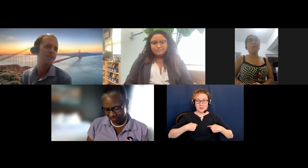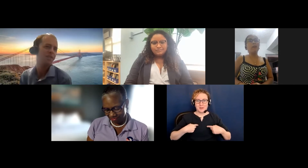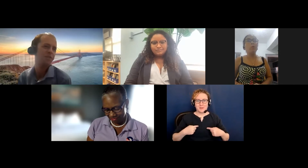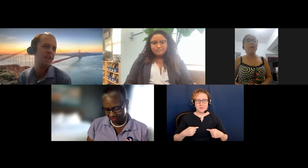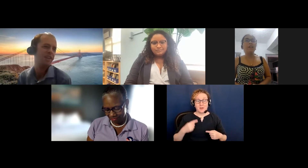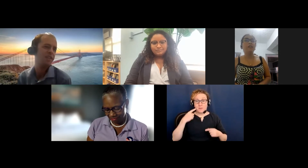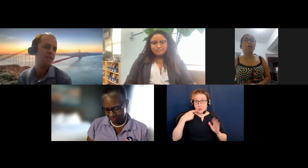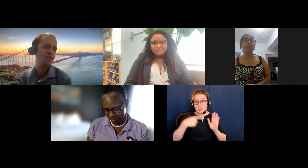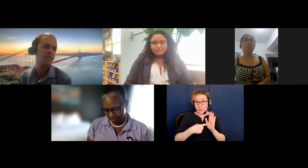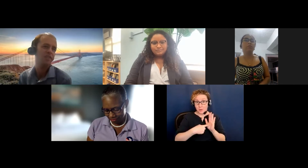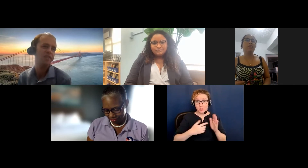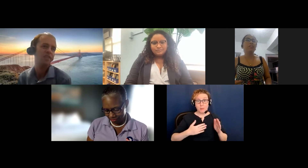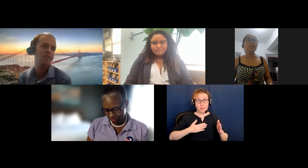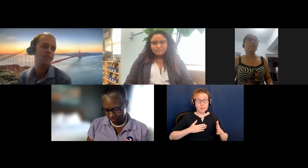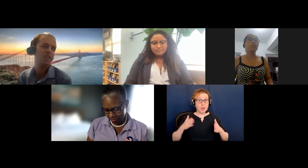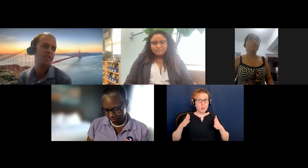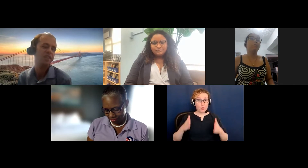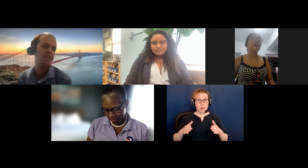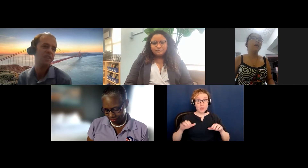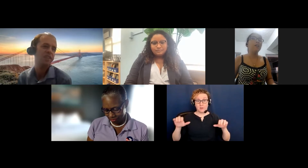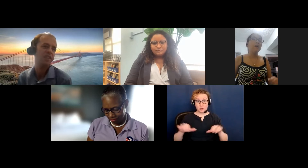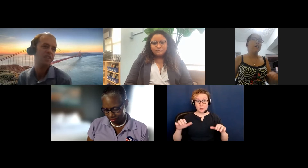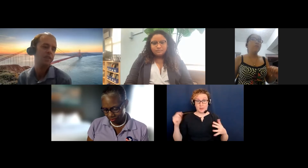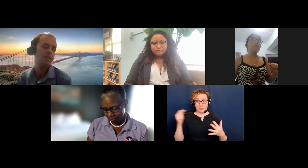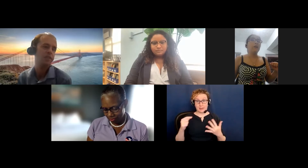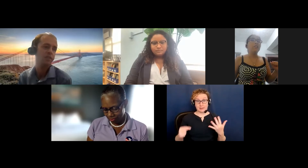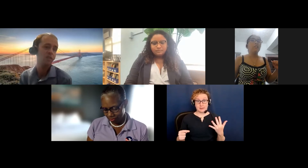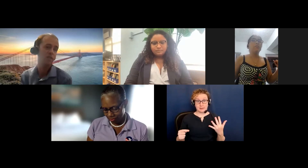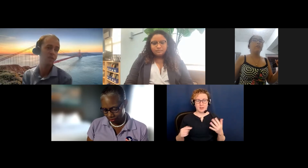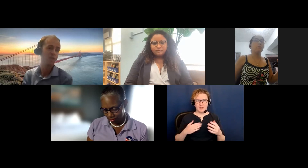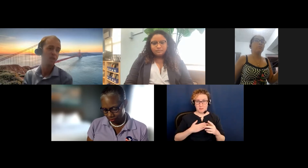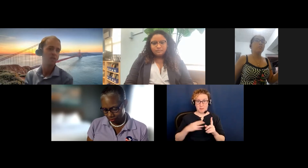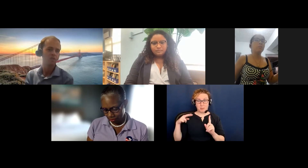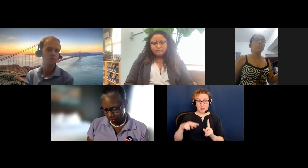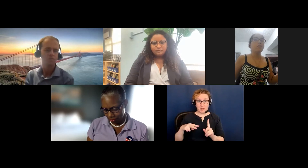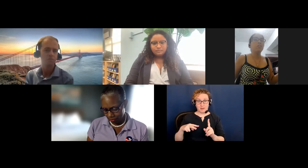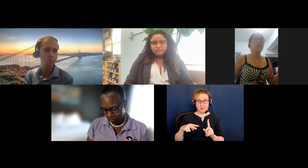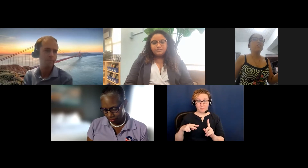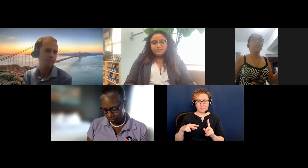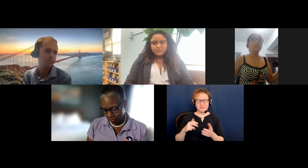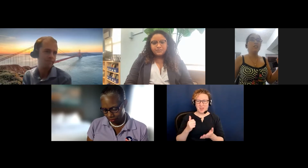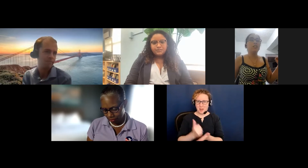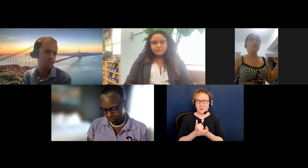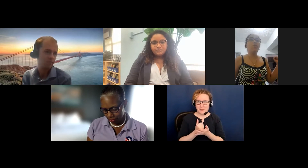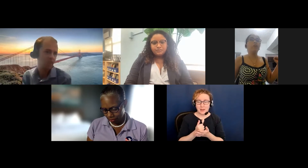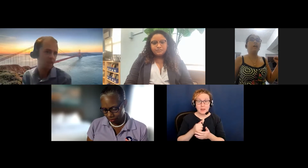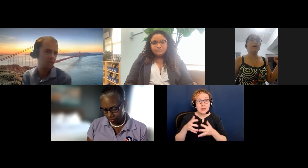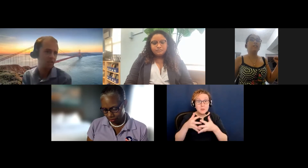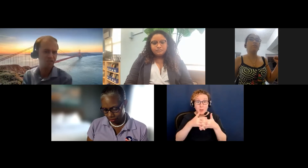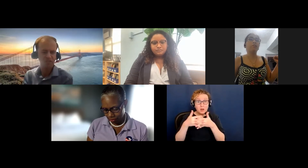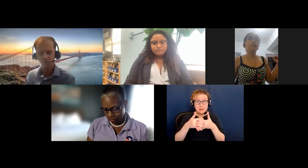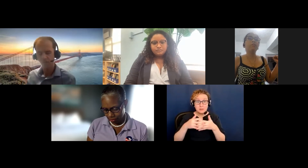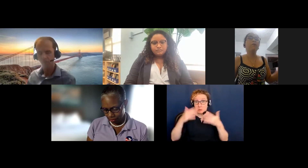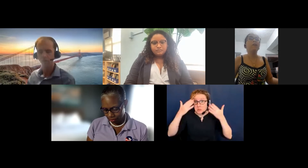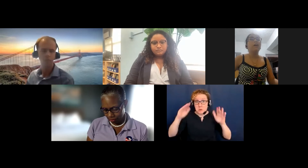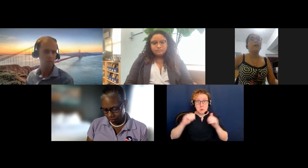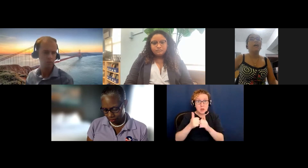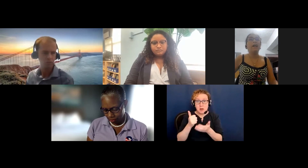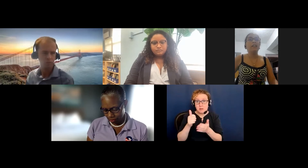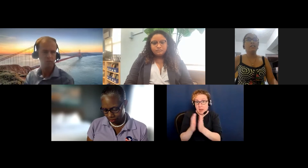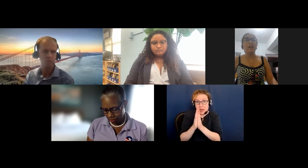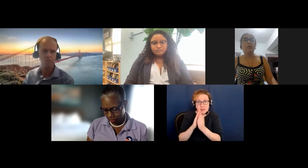my way of doing things or my perspective helped. In the US, I did not know how to ask for help. I